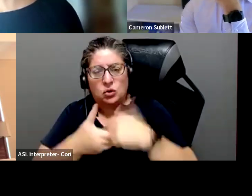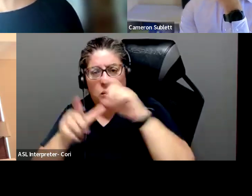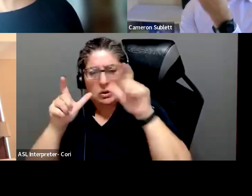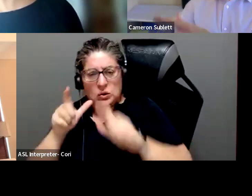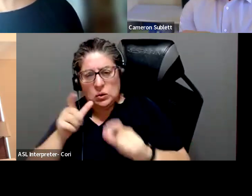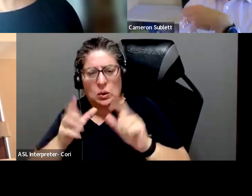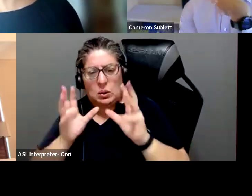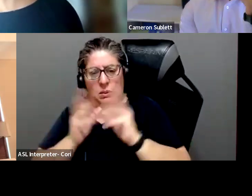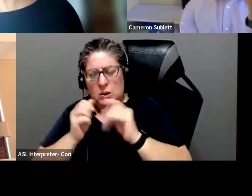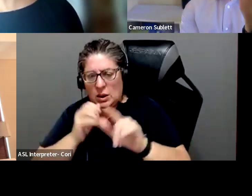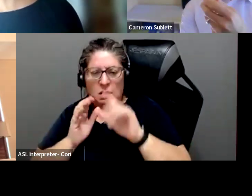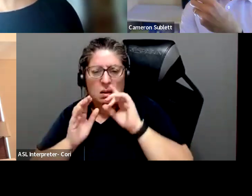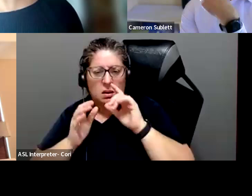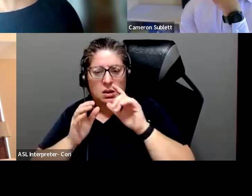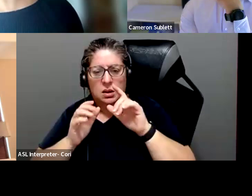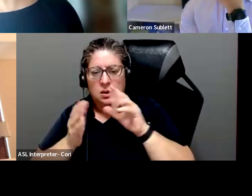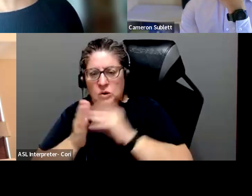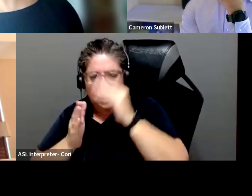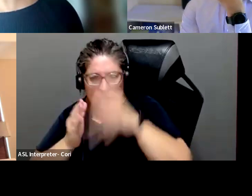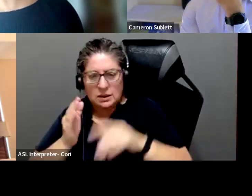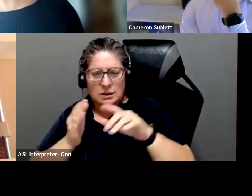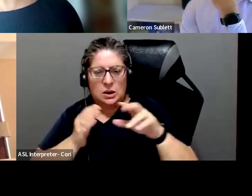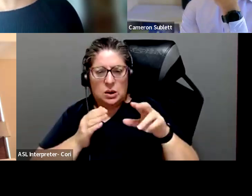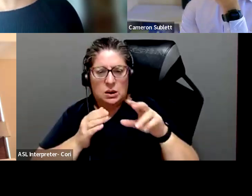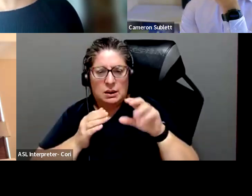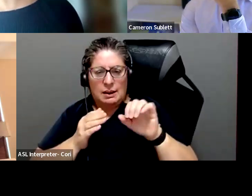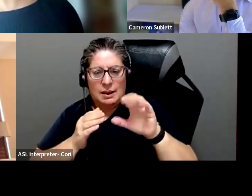about their research and opportunities for research assistantships.